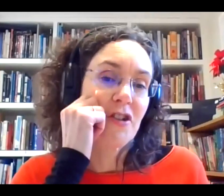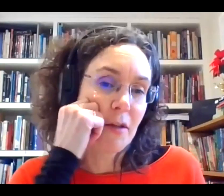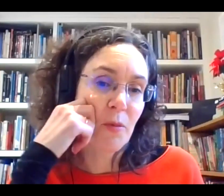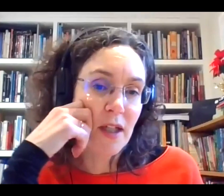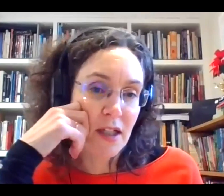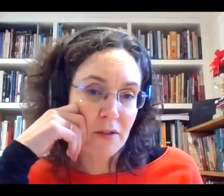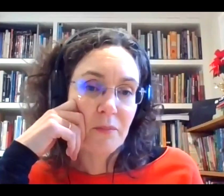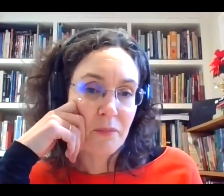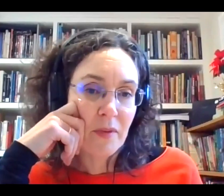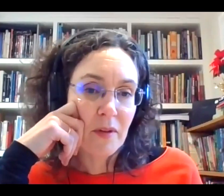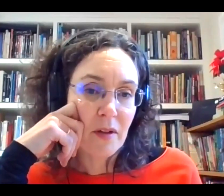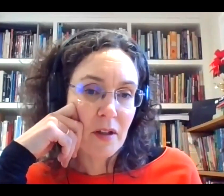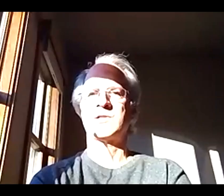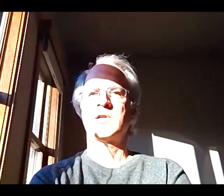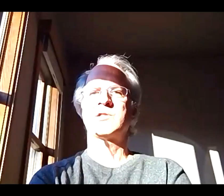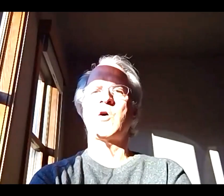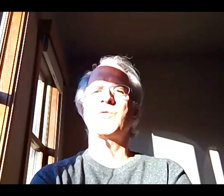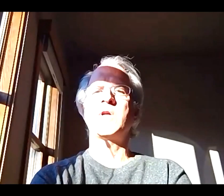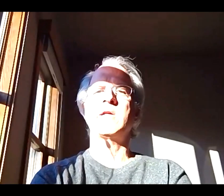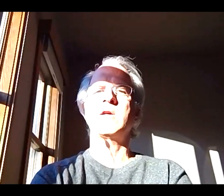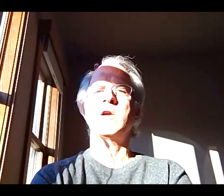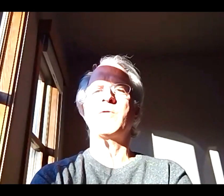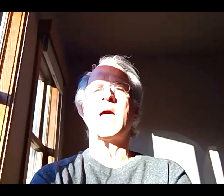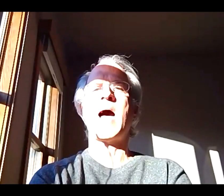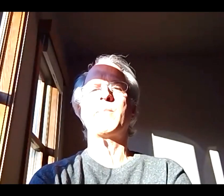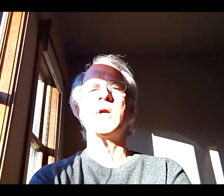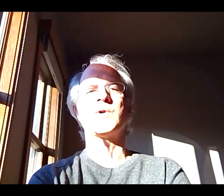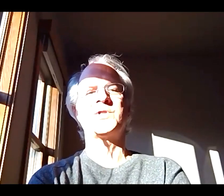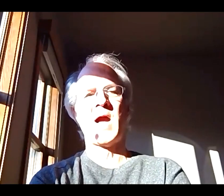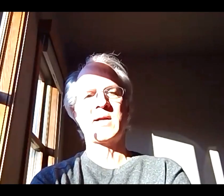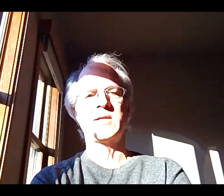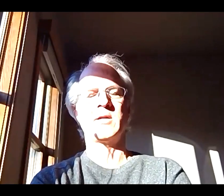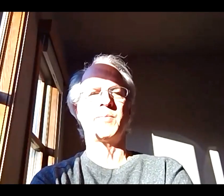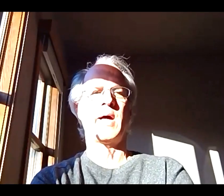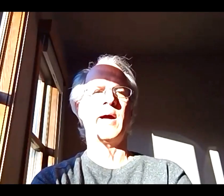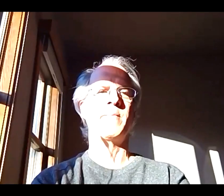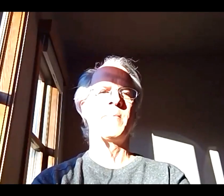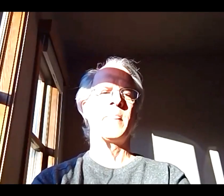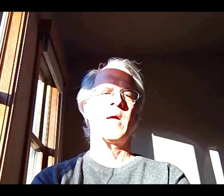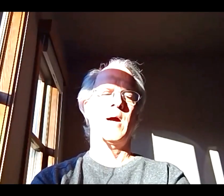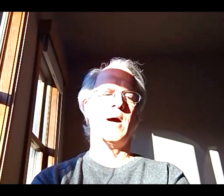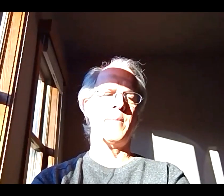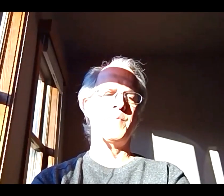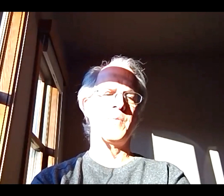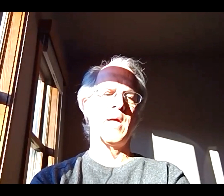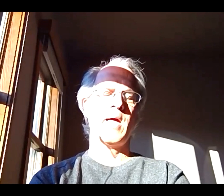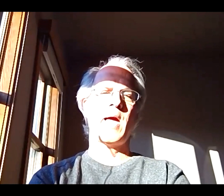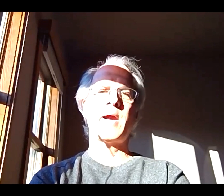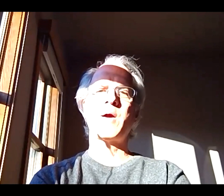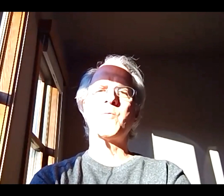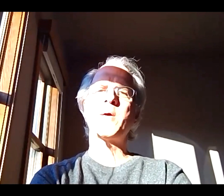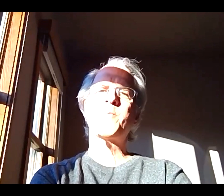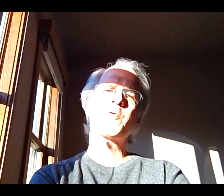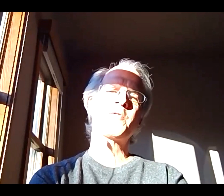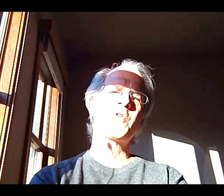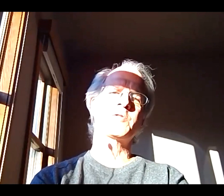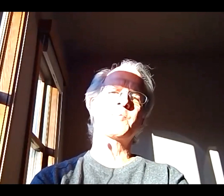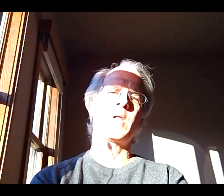to James Whelan). Jonathan: So you know the Abbey- rejected play. And I read both of those